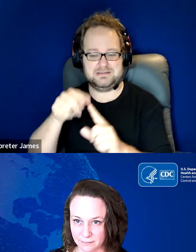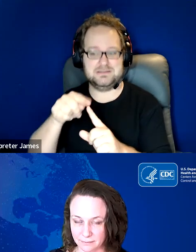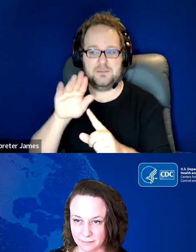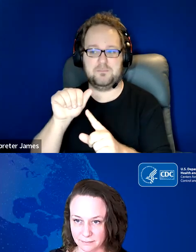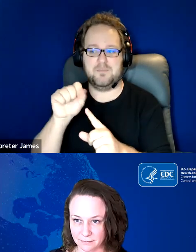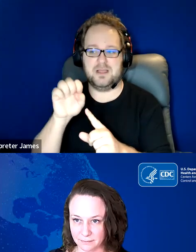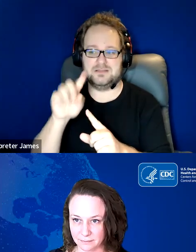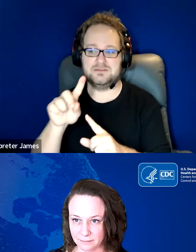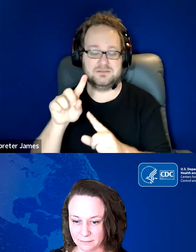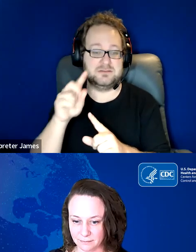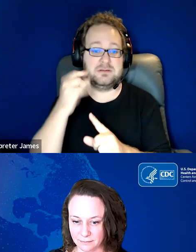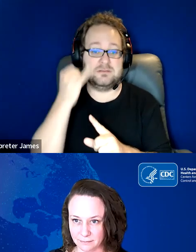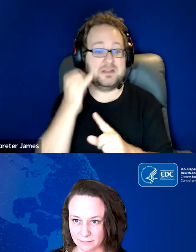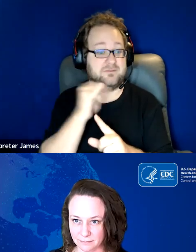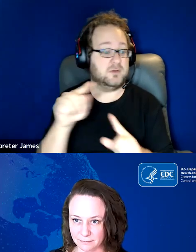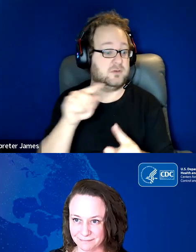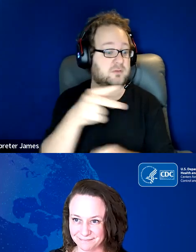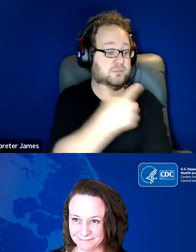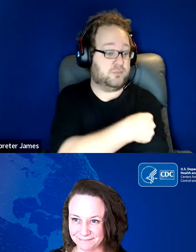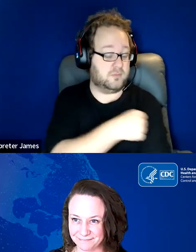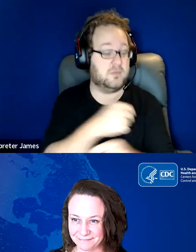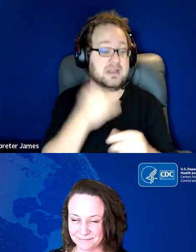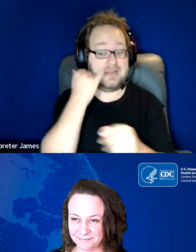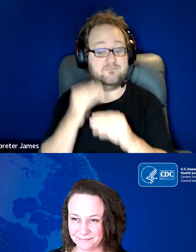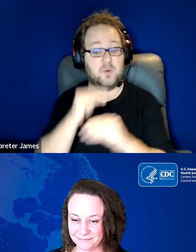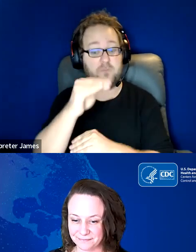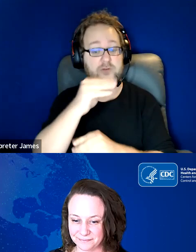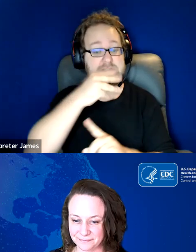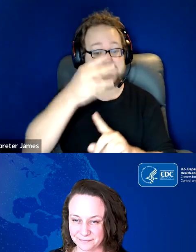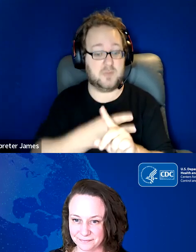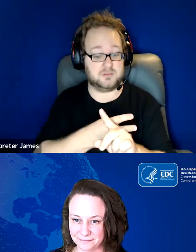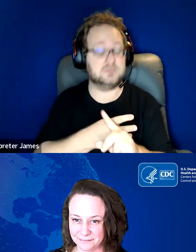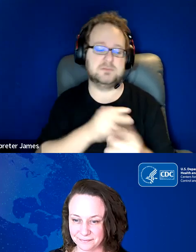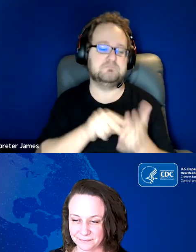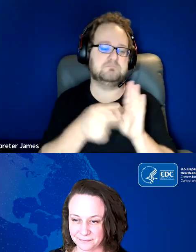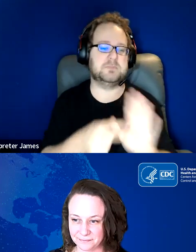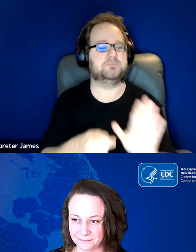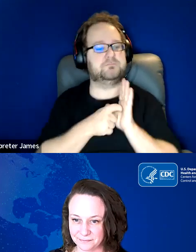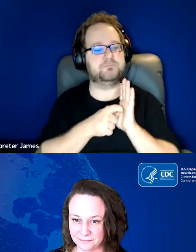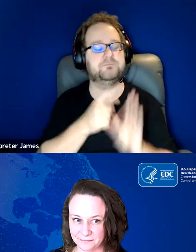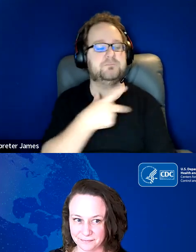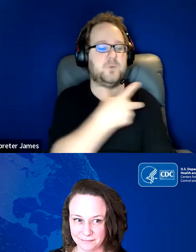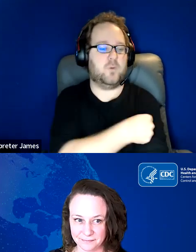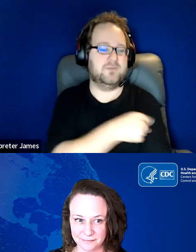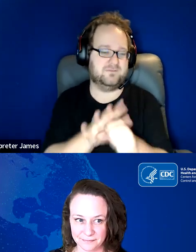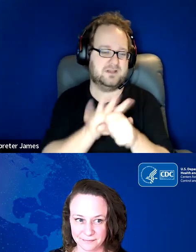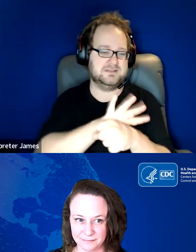vaccine who is age 6 months or older. » Moderator: Thank you. If you recently received a COVID